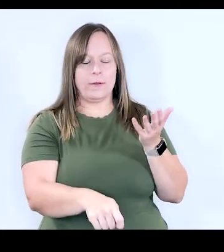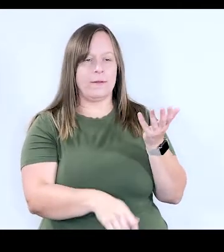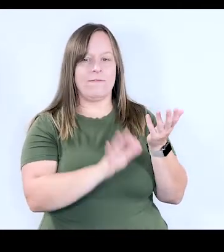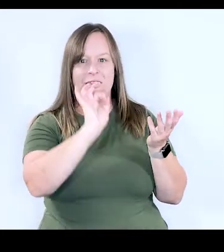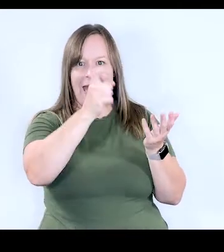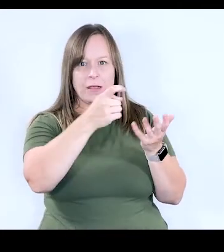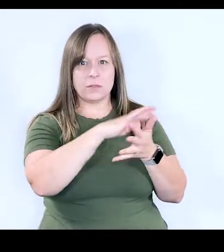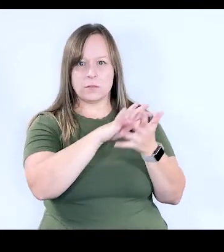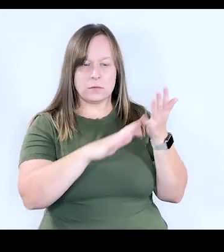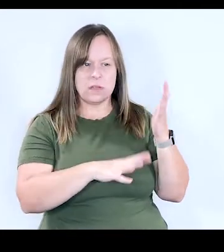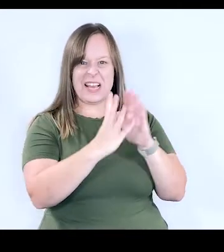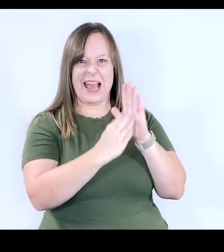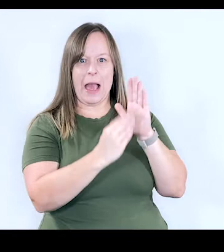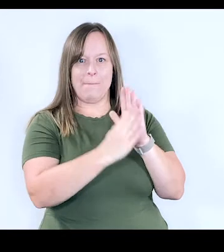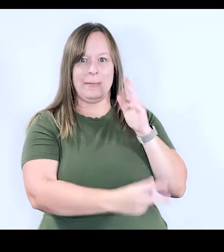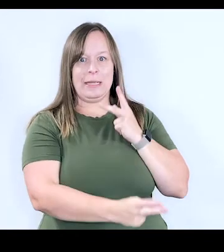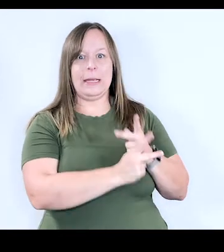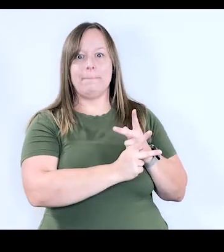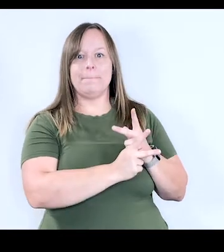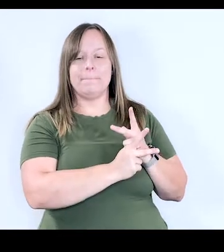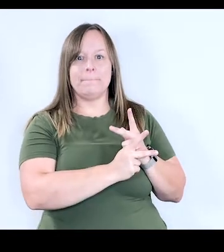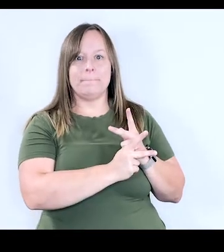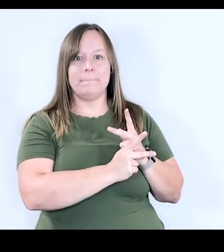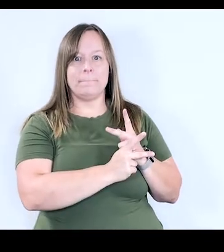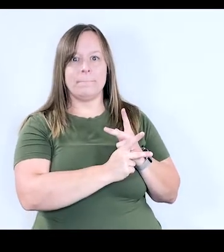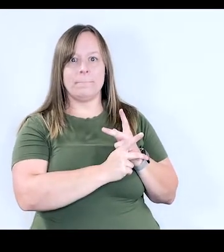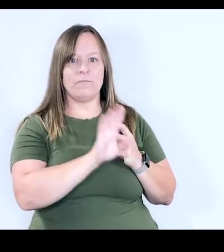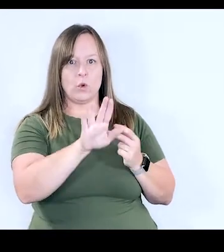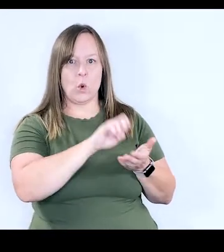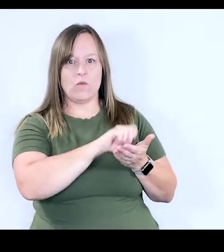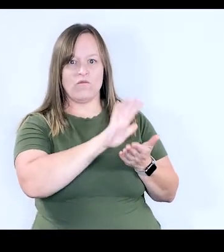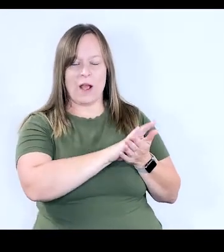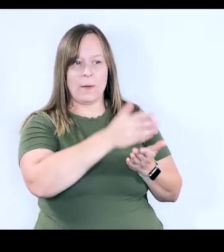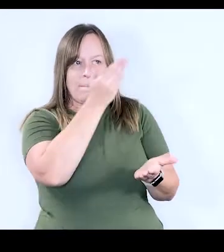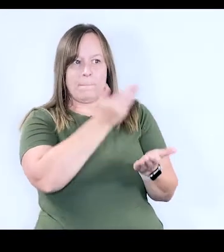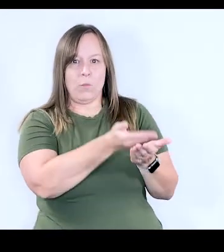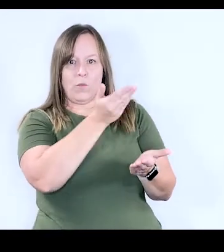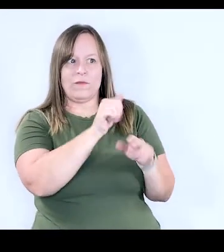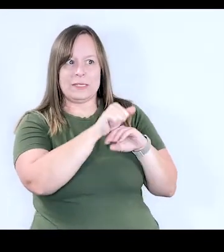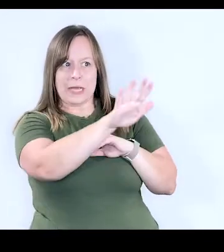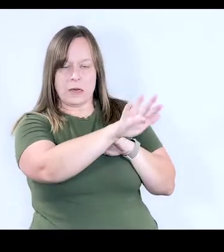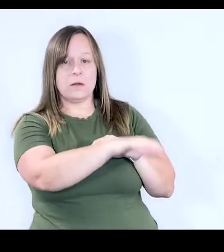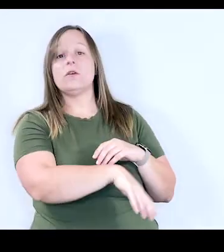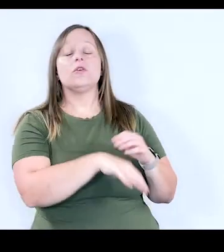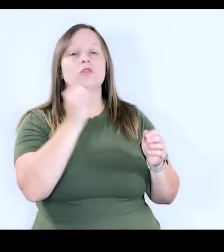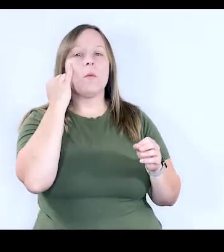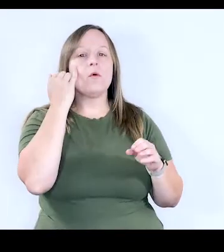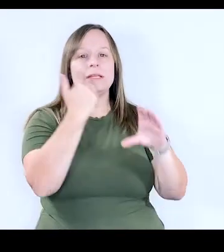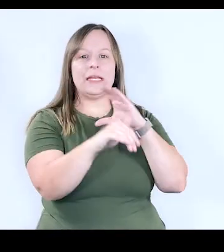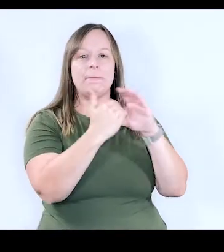And a copy of the requests should be kept, as well as proof that it sent. So if you send it via email, you would